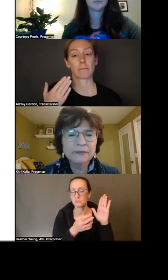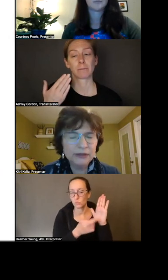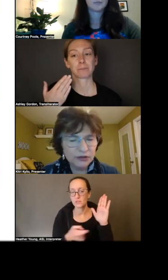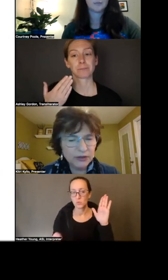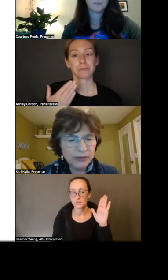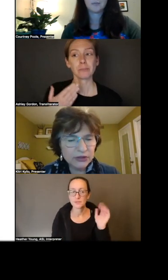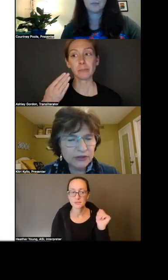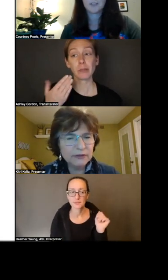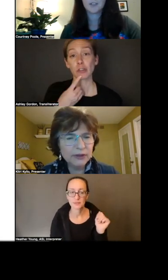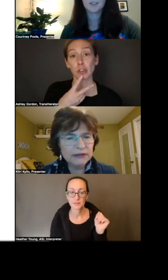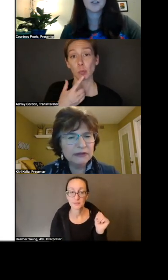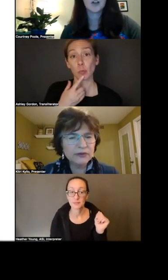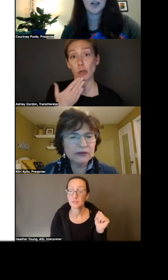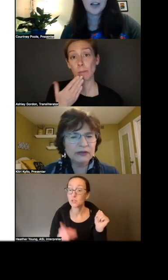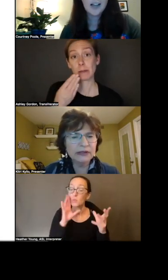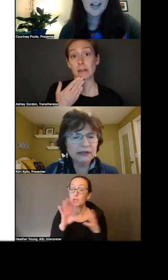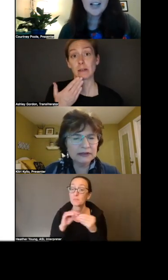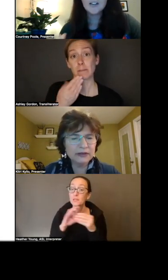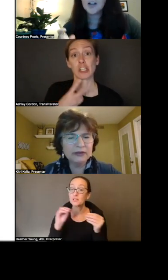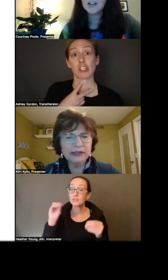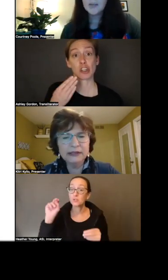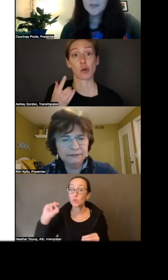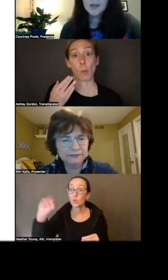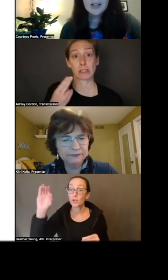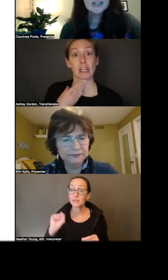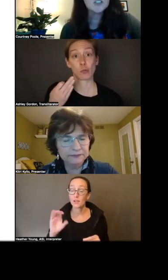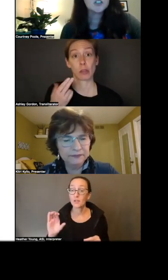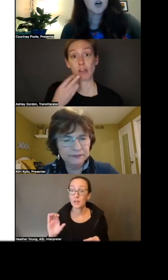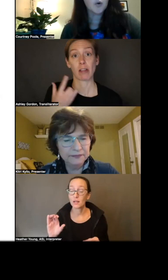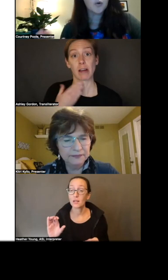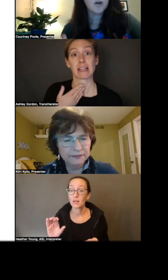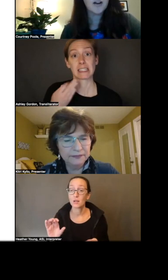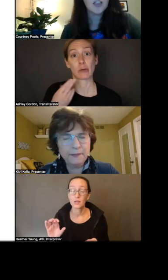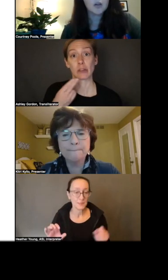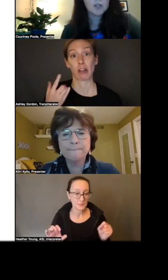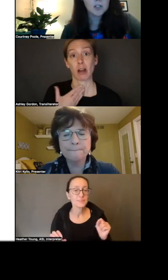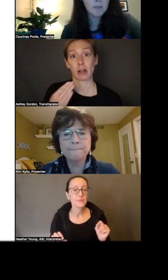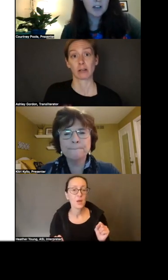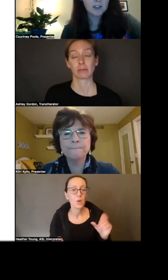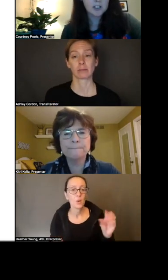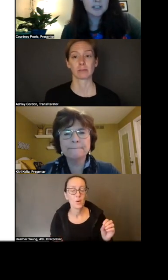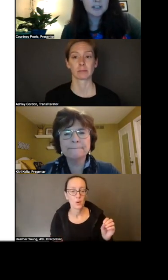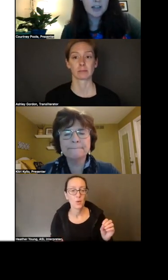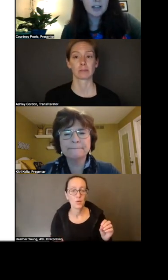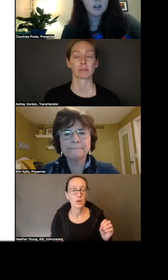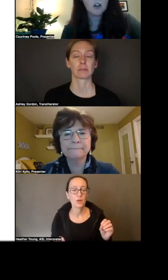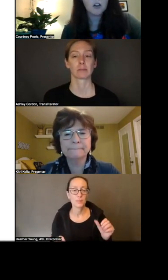But do you wanna mention the ones in North Carolina and South Carolina? So Language Matters Inc. is a free